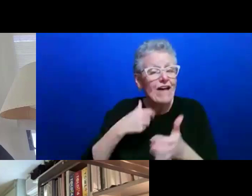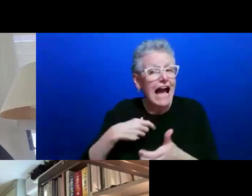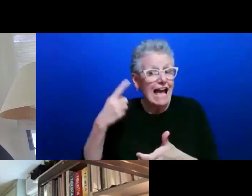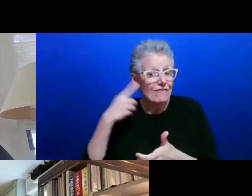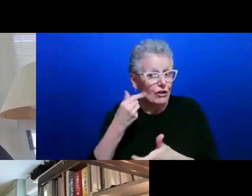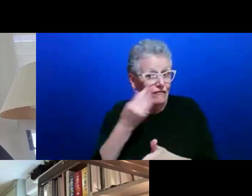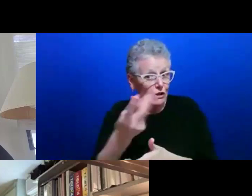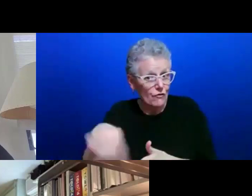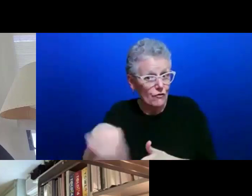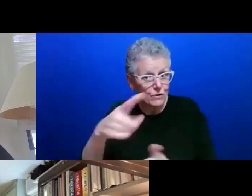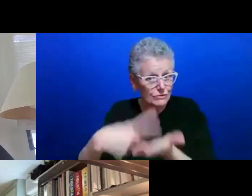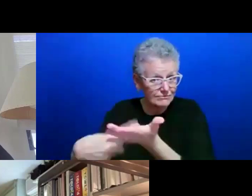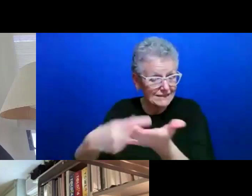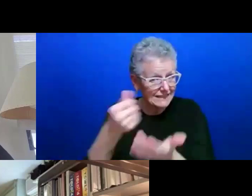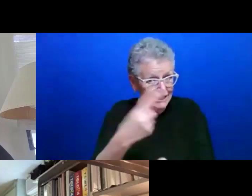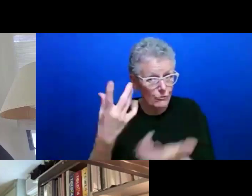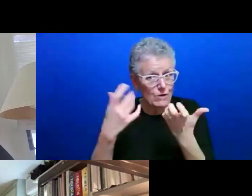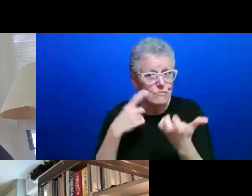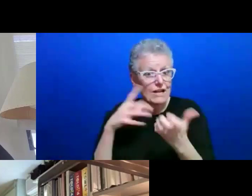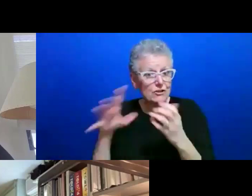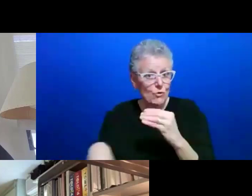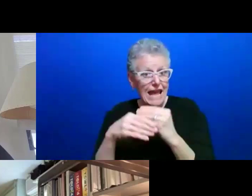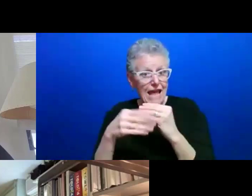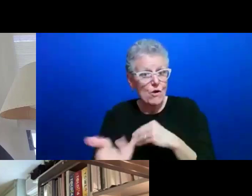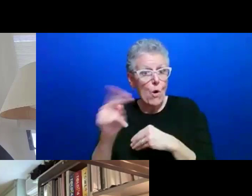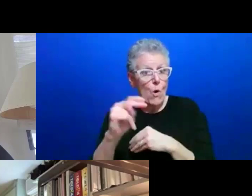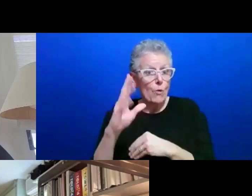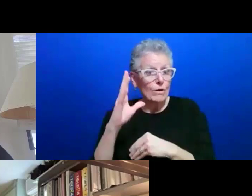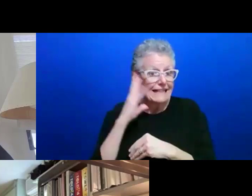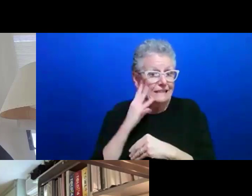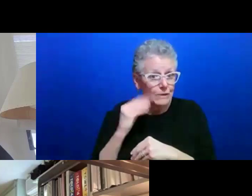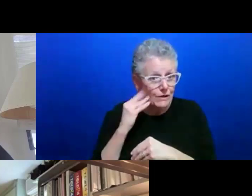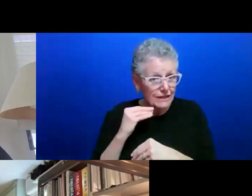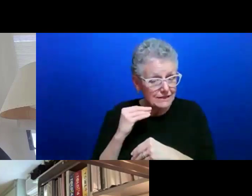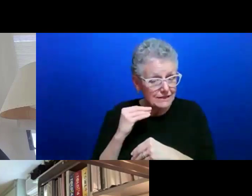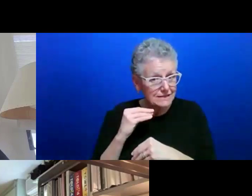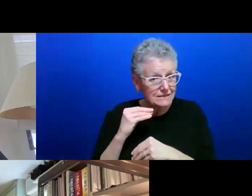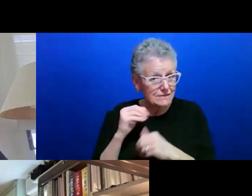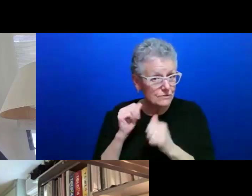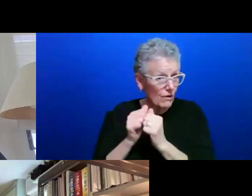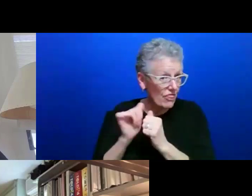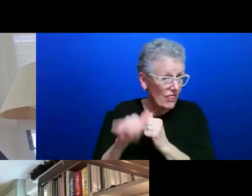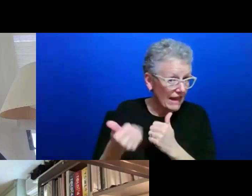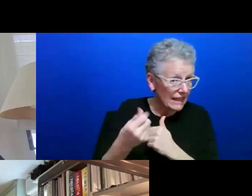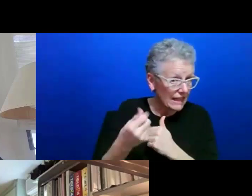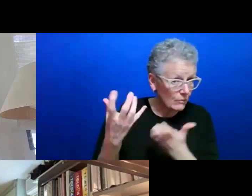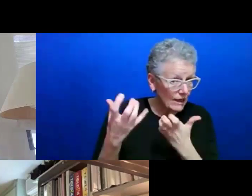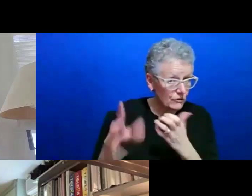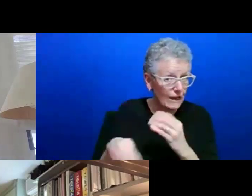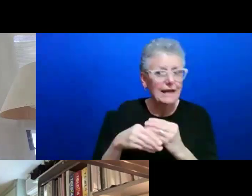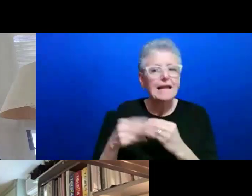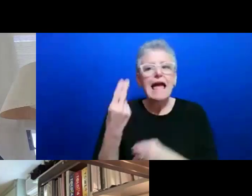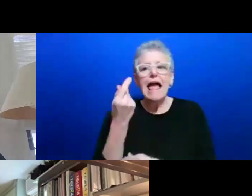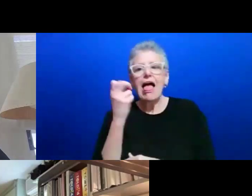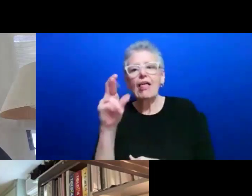I'm wondering if anyone wants to add any of their personal experiences with that. HEATHER BRASPENNINX >> This is Heather. I want to backtrack